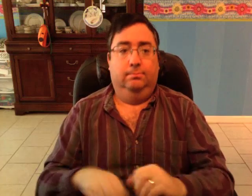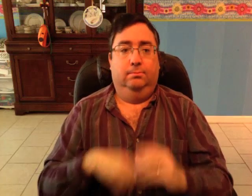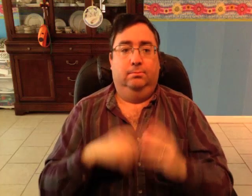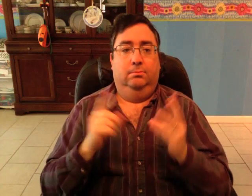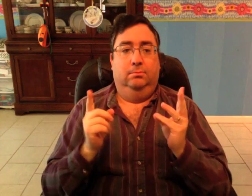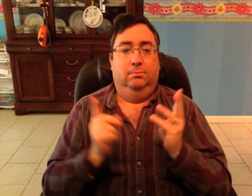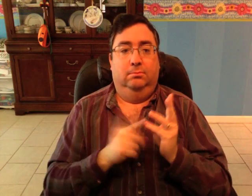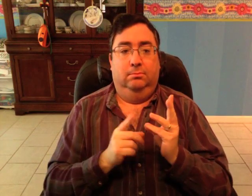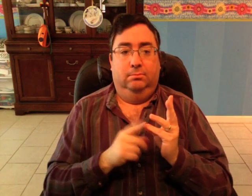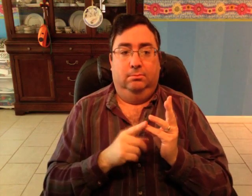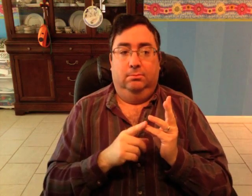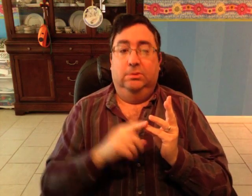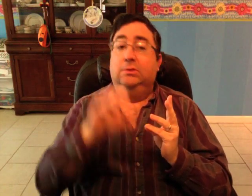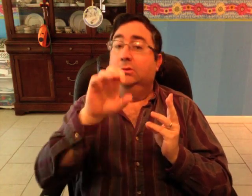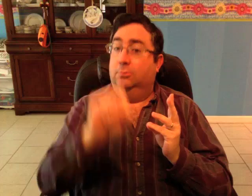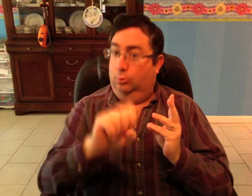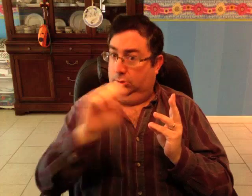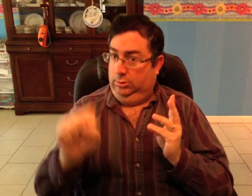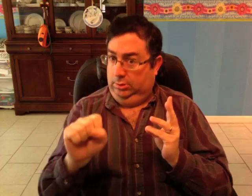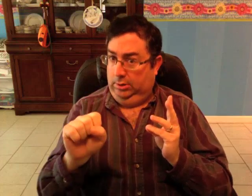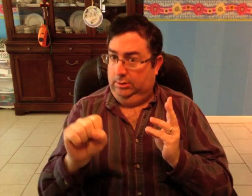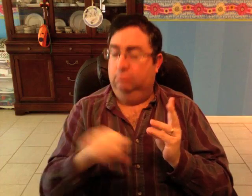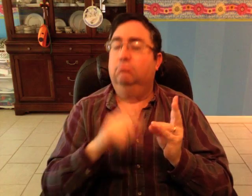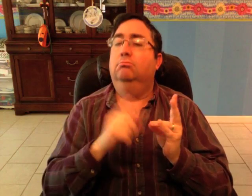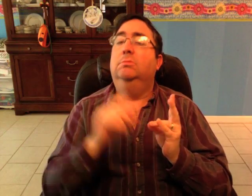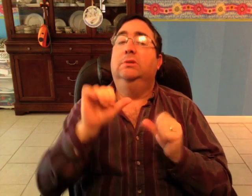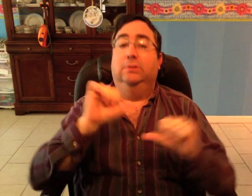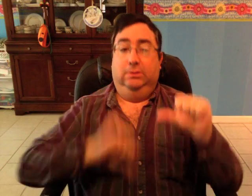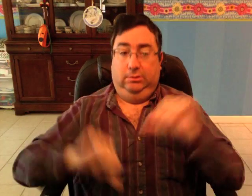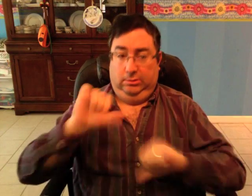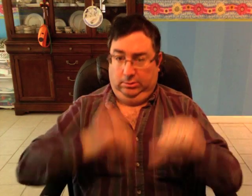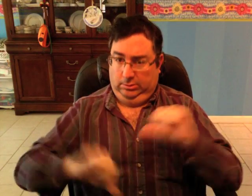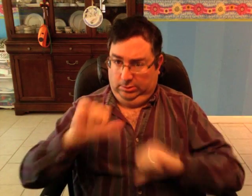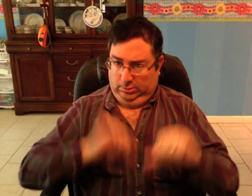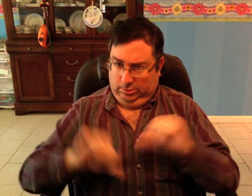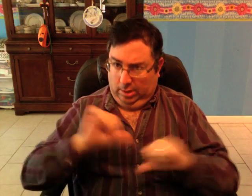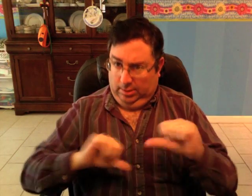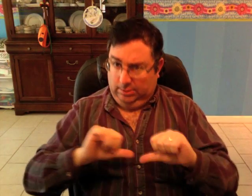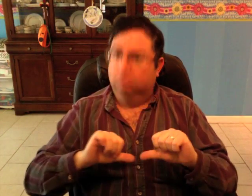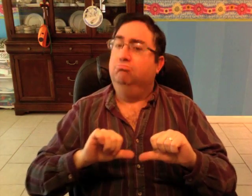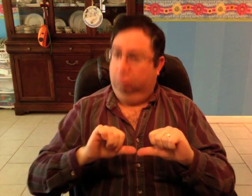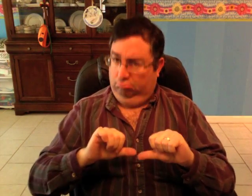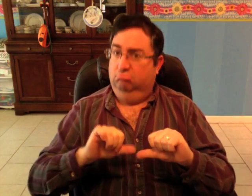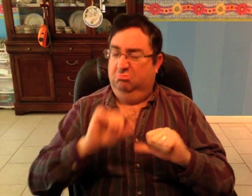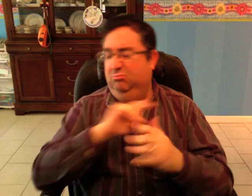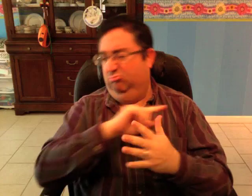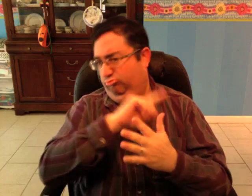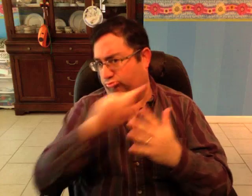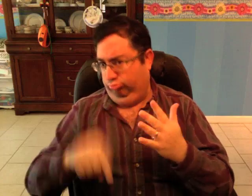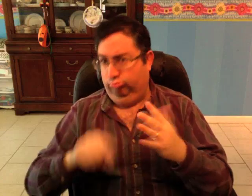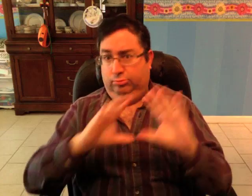Social Studies, and Science.